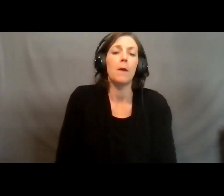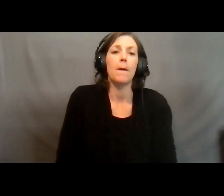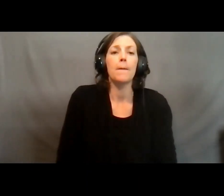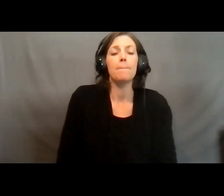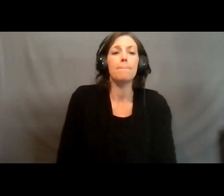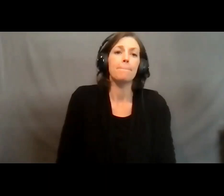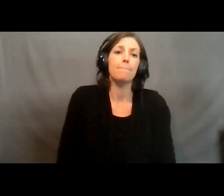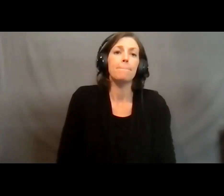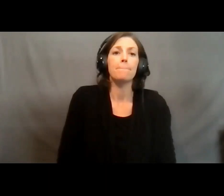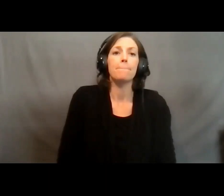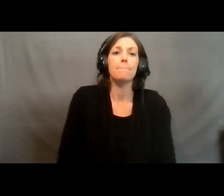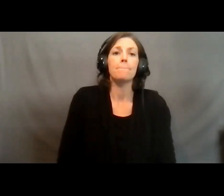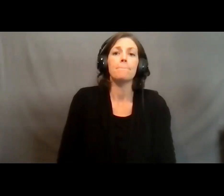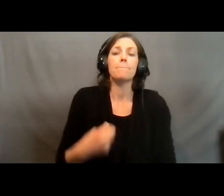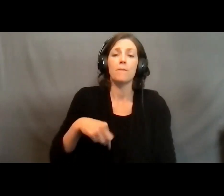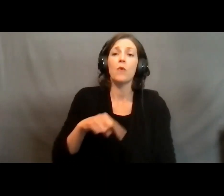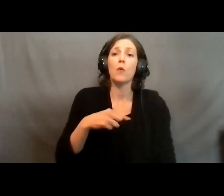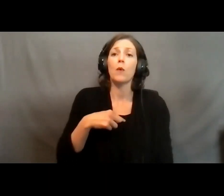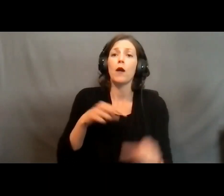We are continuing 13:31:34 our (term unknown) program.